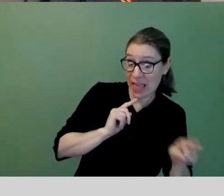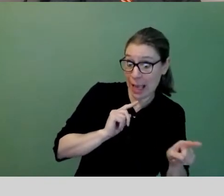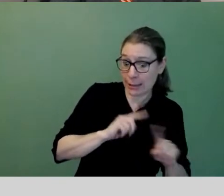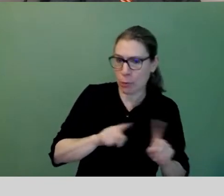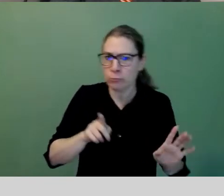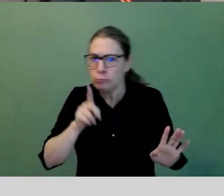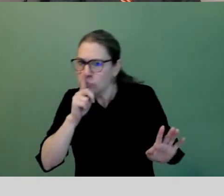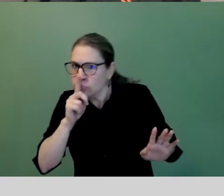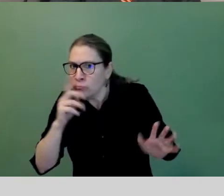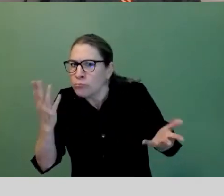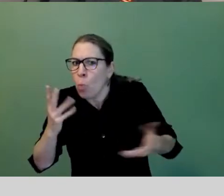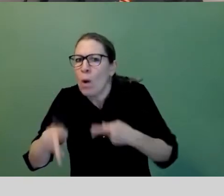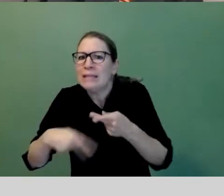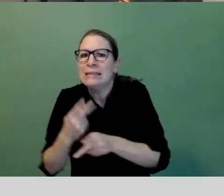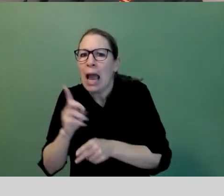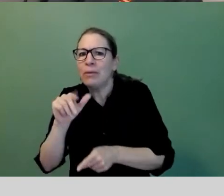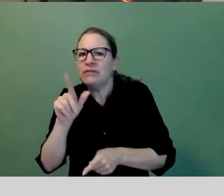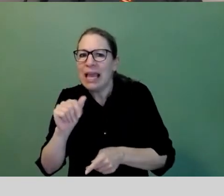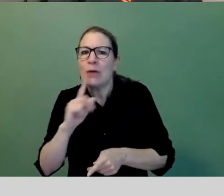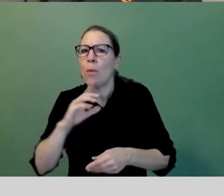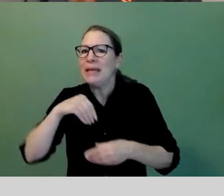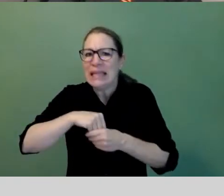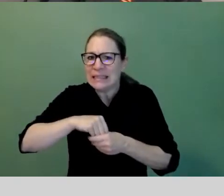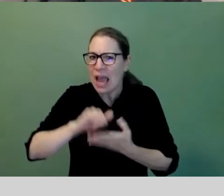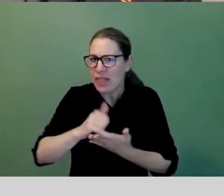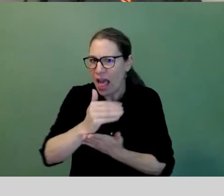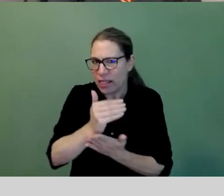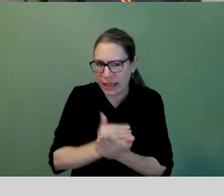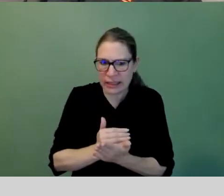but we did not mention what type of data will be contained inside the list.